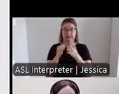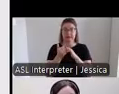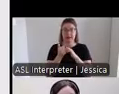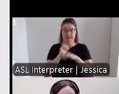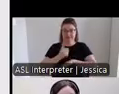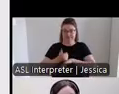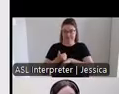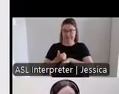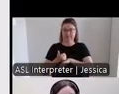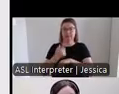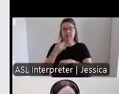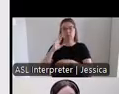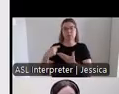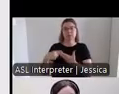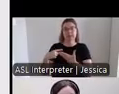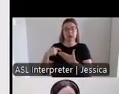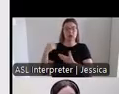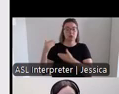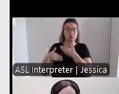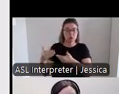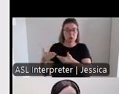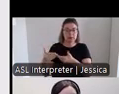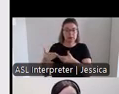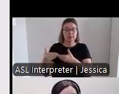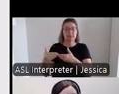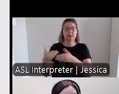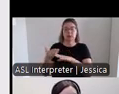and we will discuss our process, the pre-implementation steps taken,